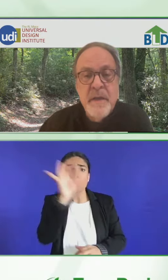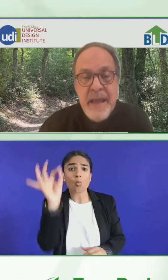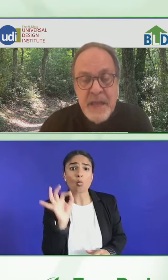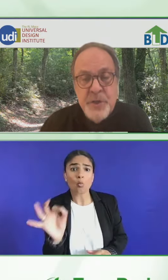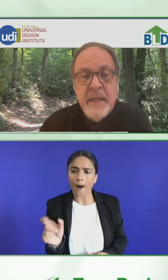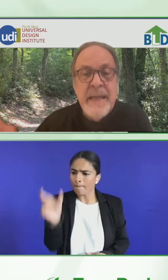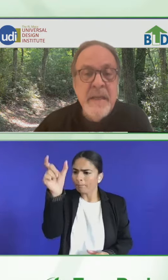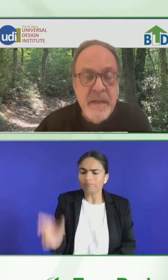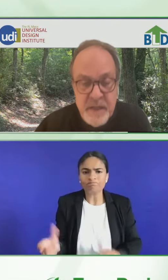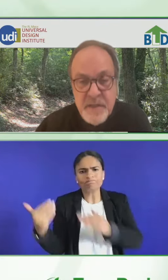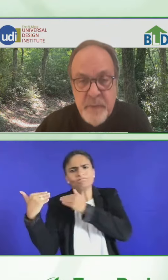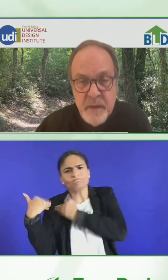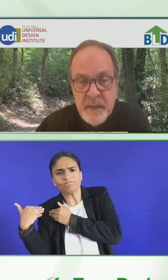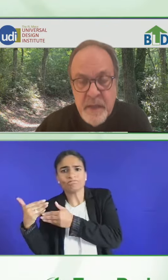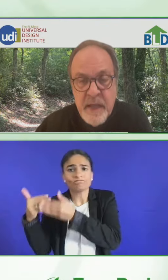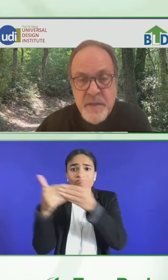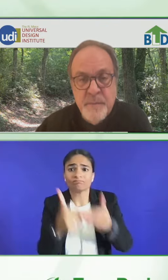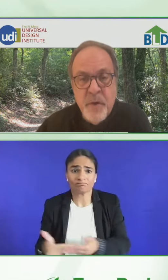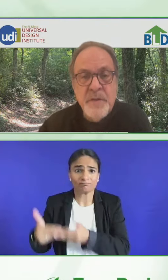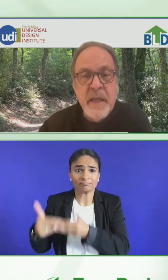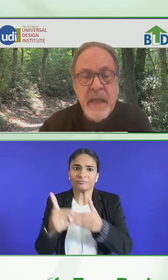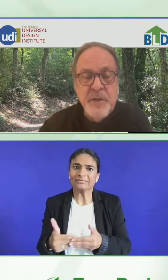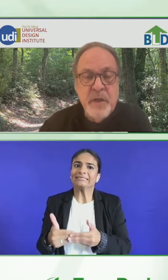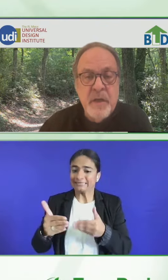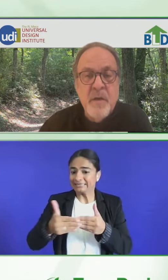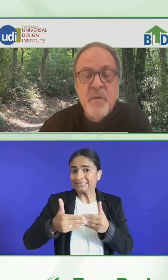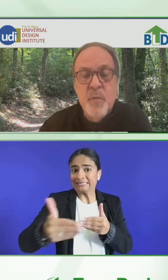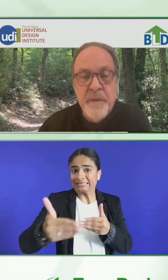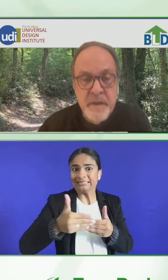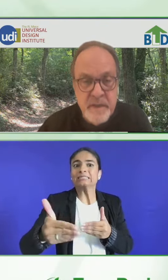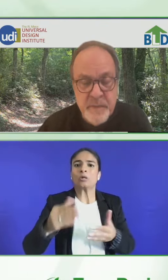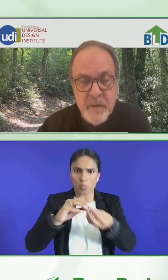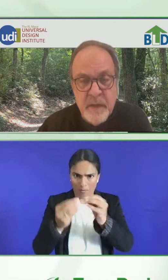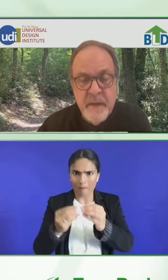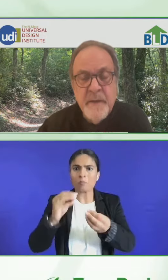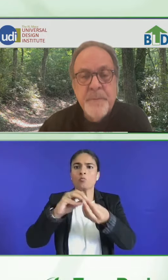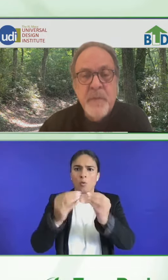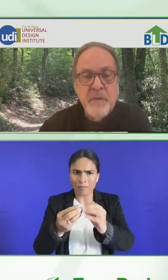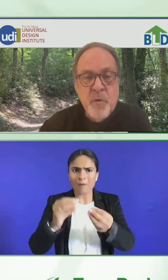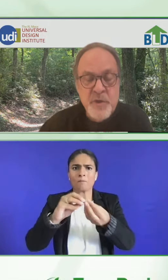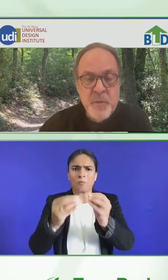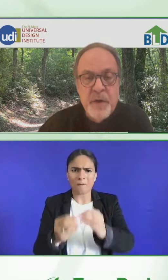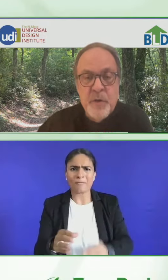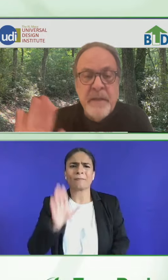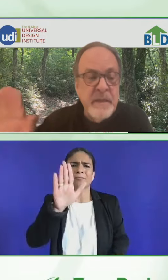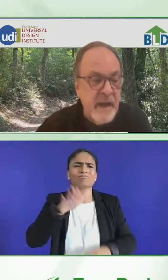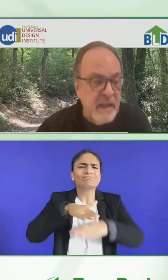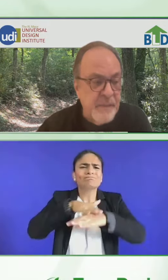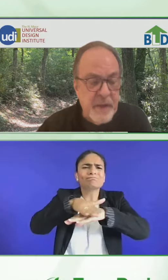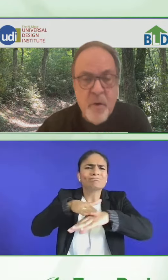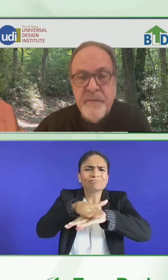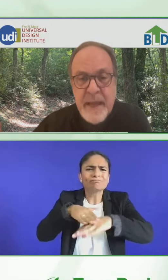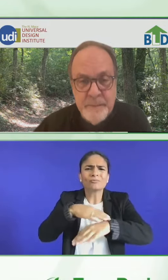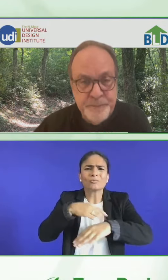ageing into disability as opposed to ageing with a disability. Of course we are any great denial about all of that.